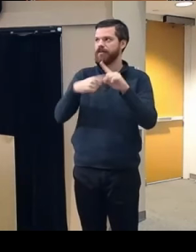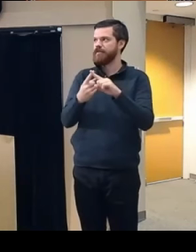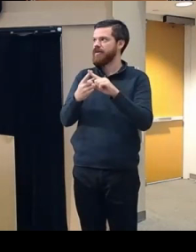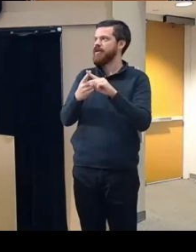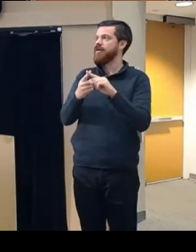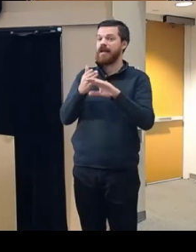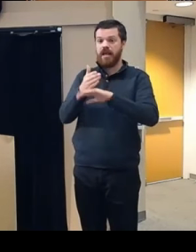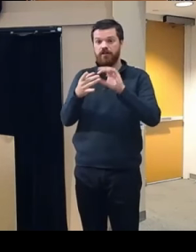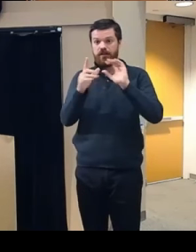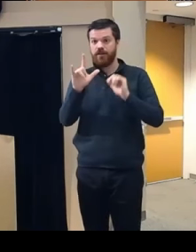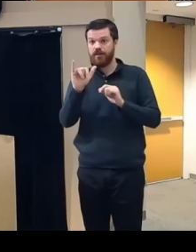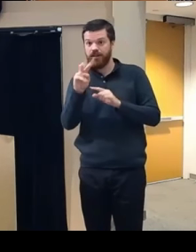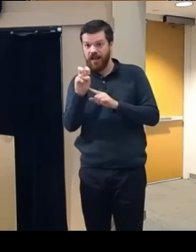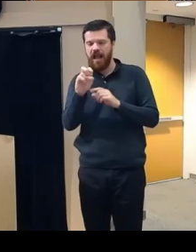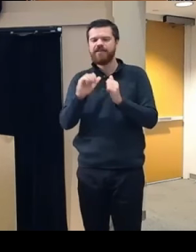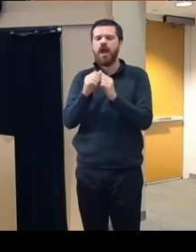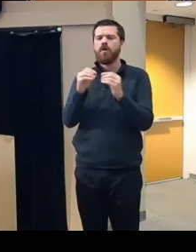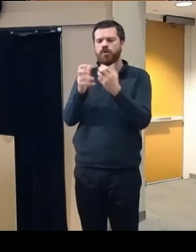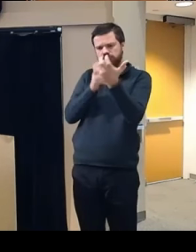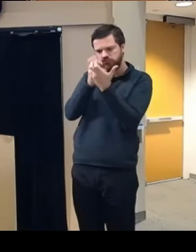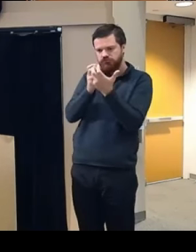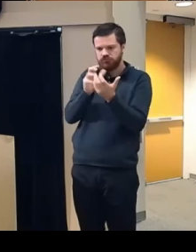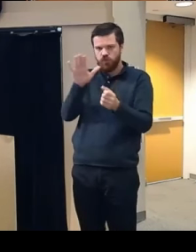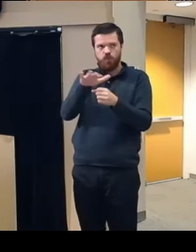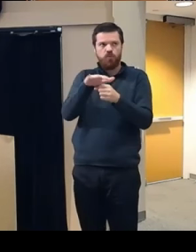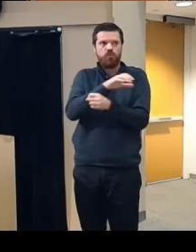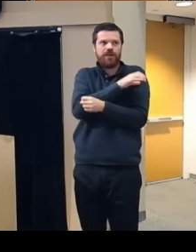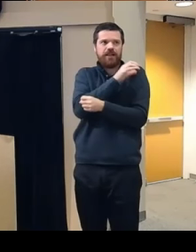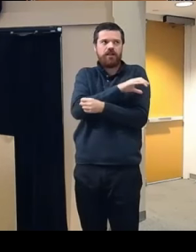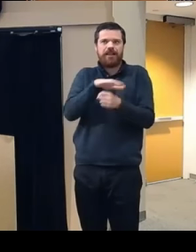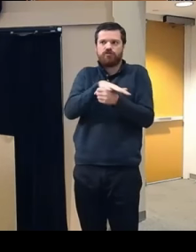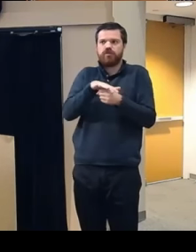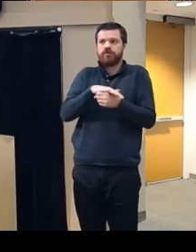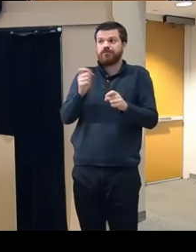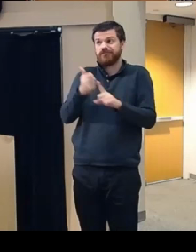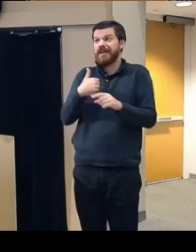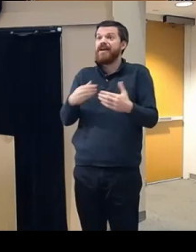applicable to their clinical areas um because again there's just a lot of flexibility we have